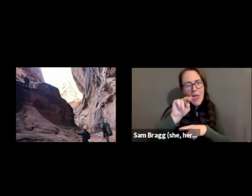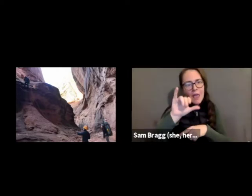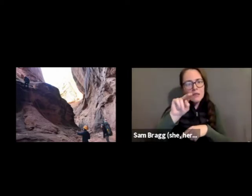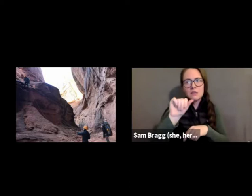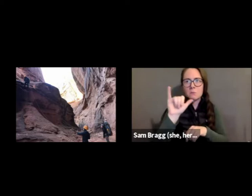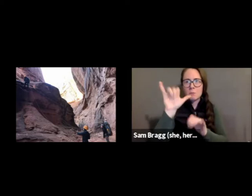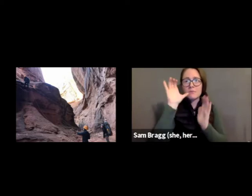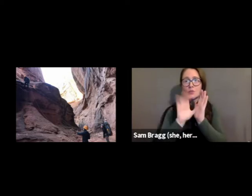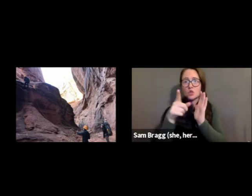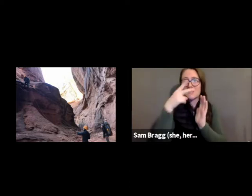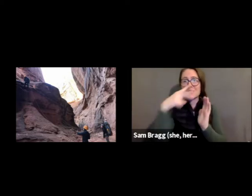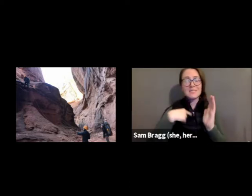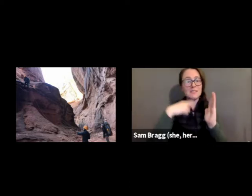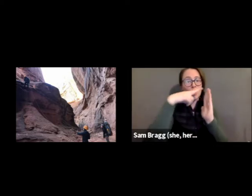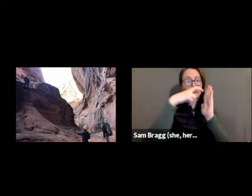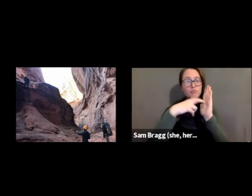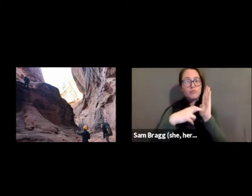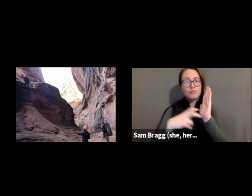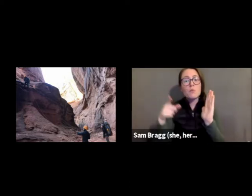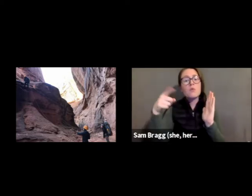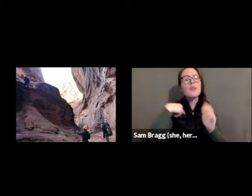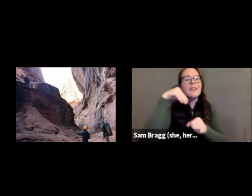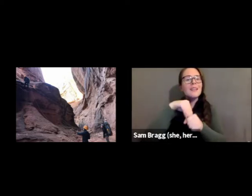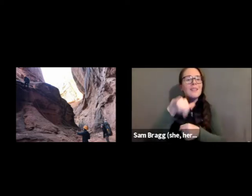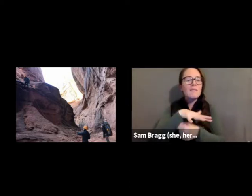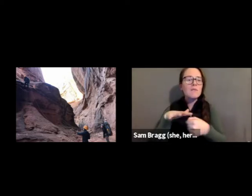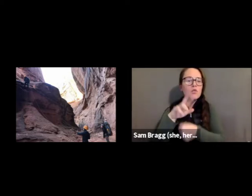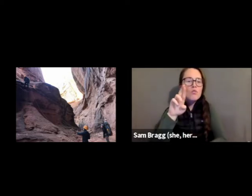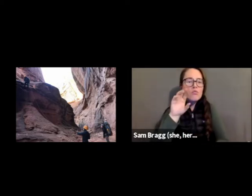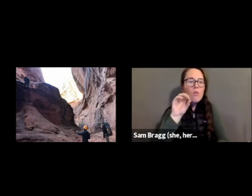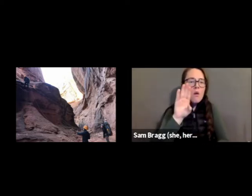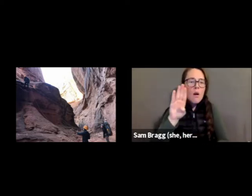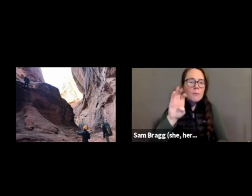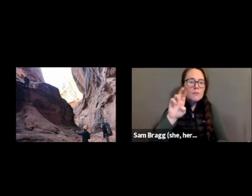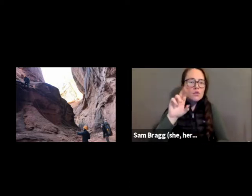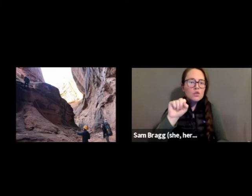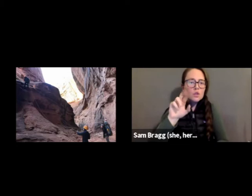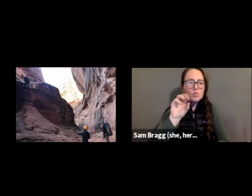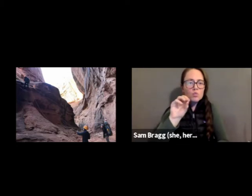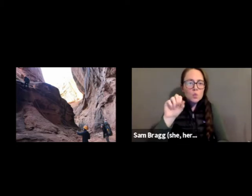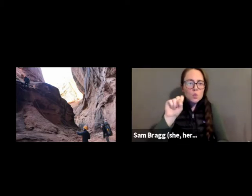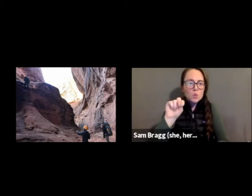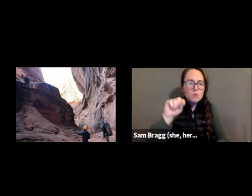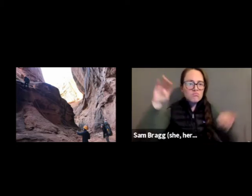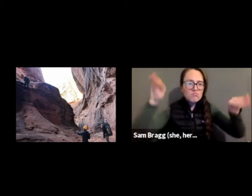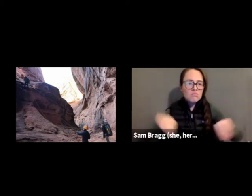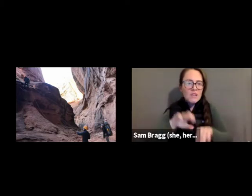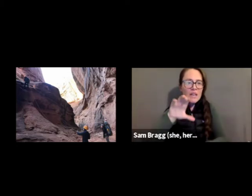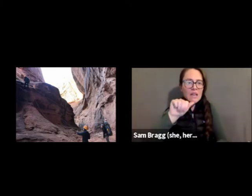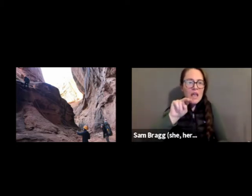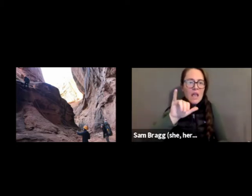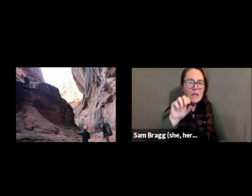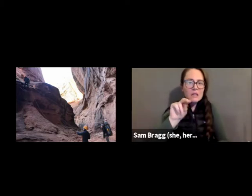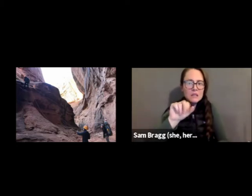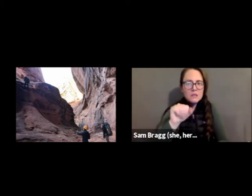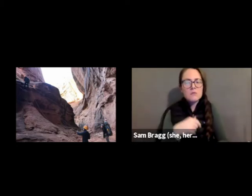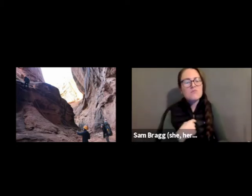would rappel into canyons. You can see in this photo I'm rappelling into the canyon.